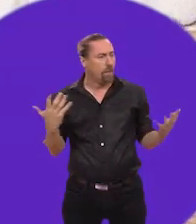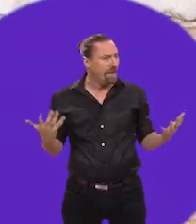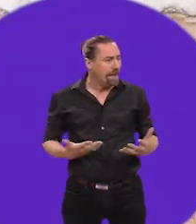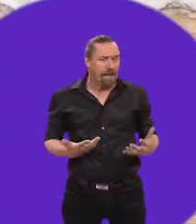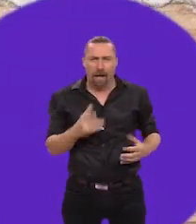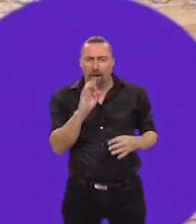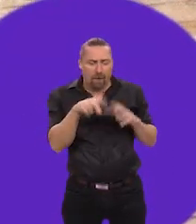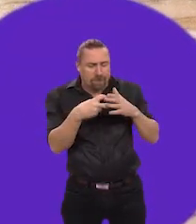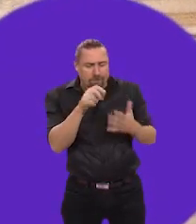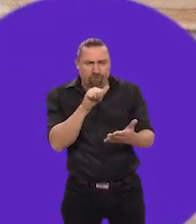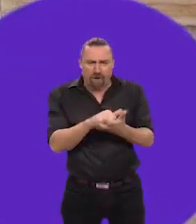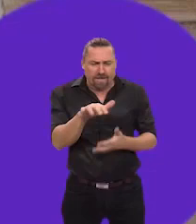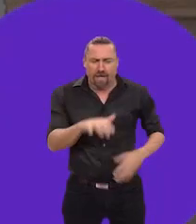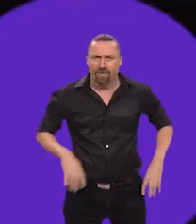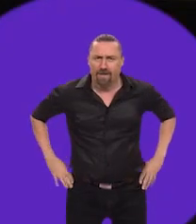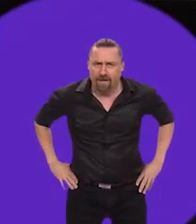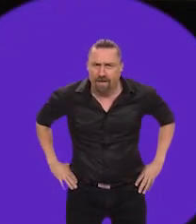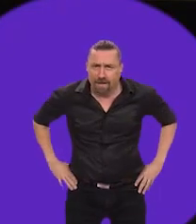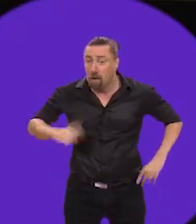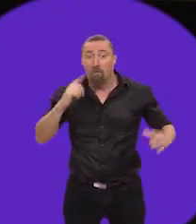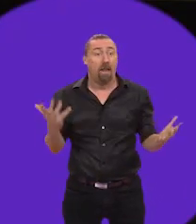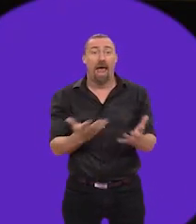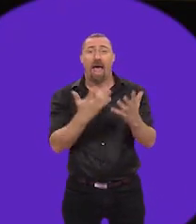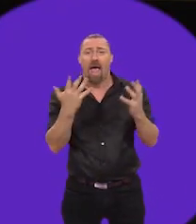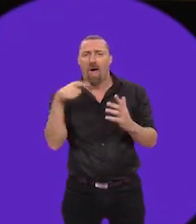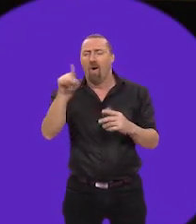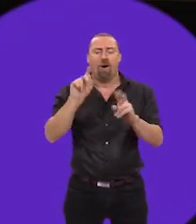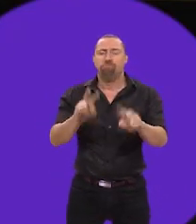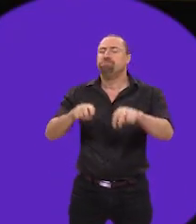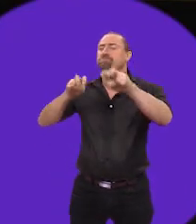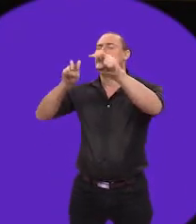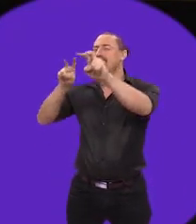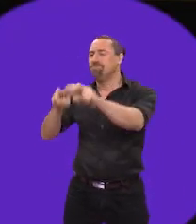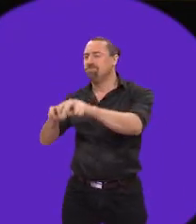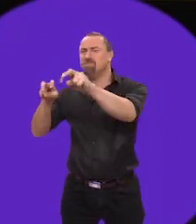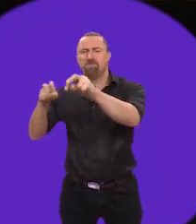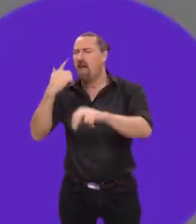He wasn't in his pouch. When it was time to play all the other joeys were outside